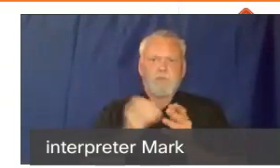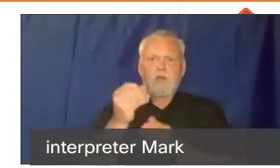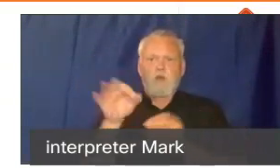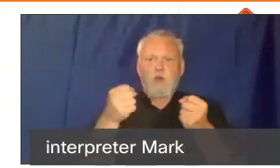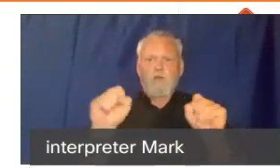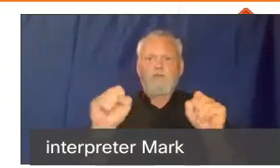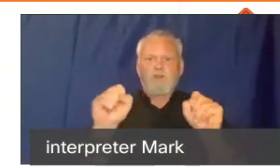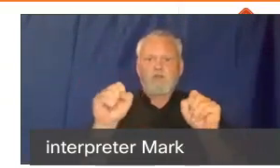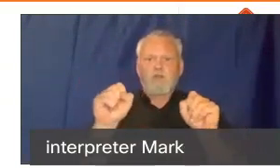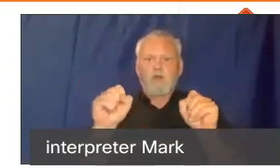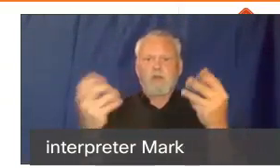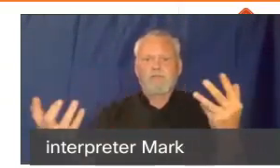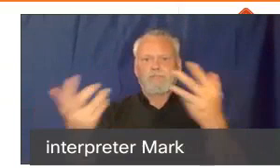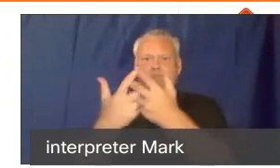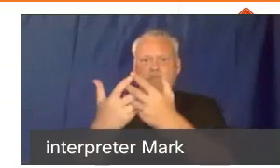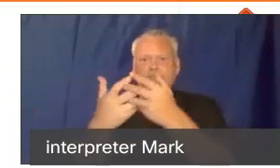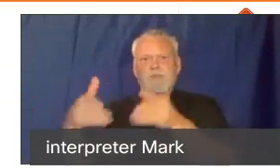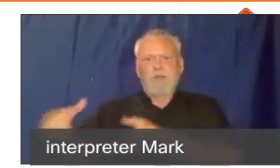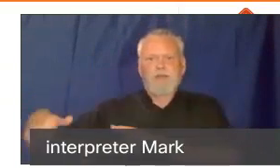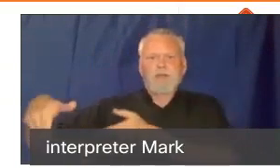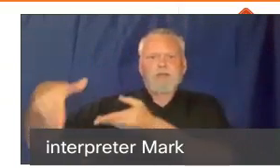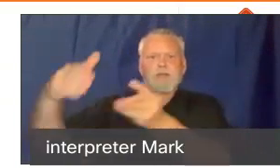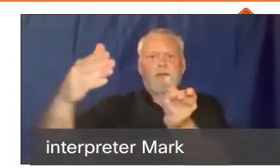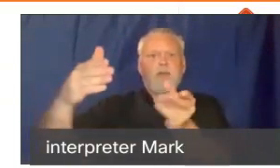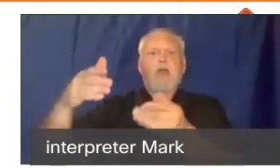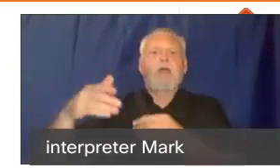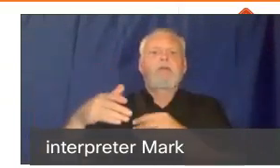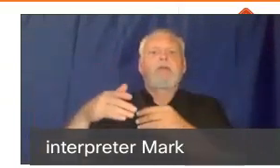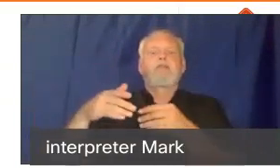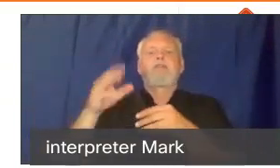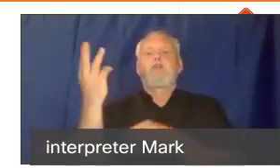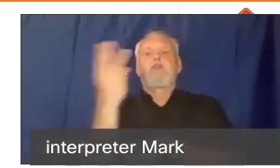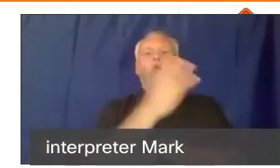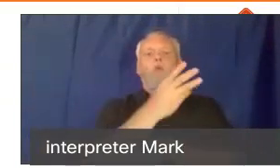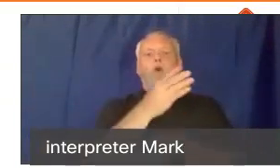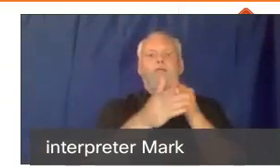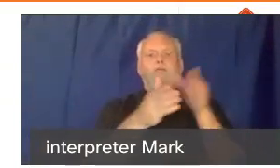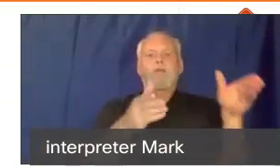Alignment side path basically that runs along the West side of 1st place Northeast.